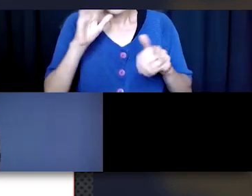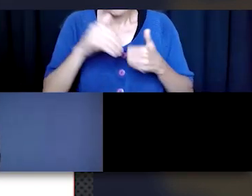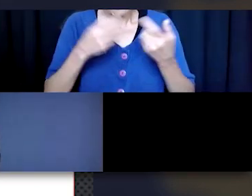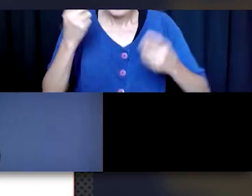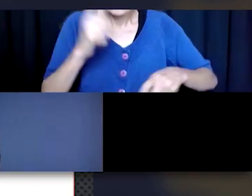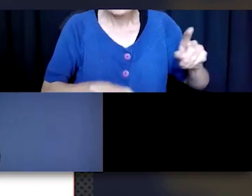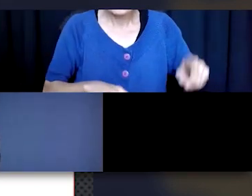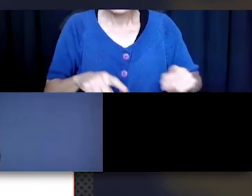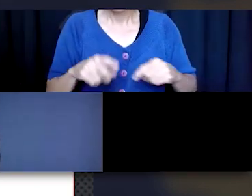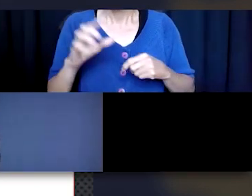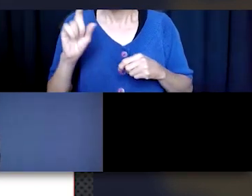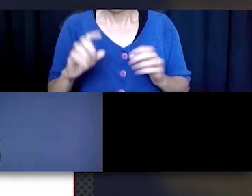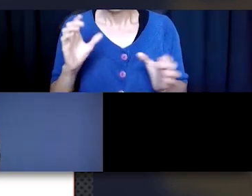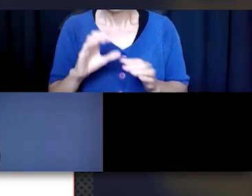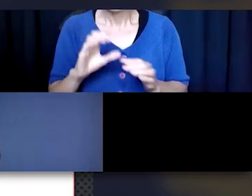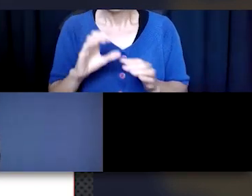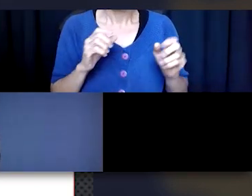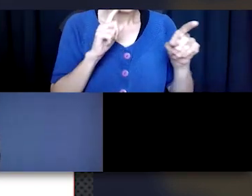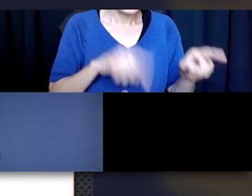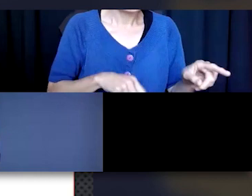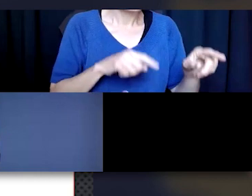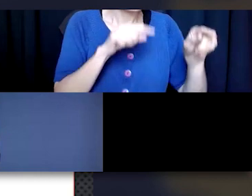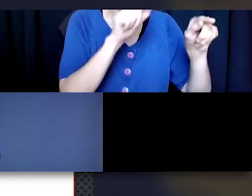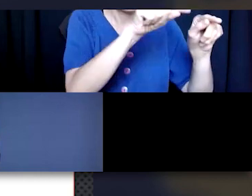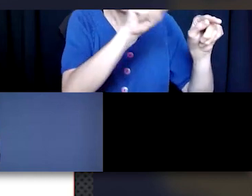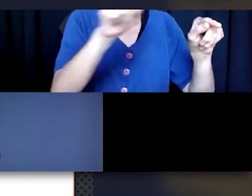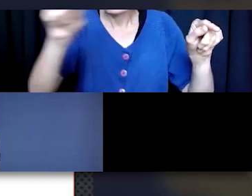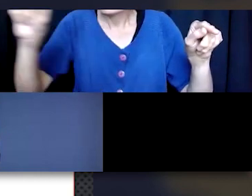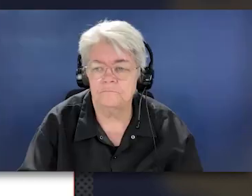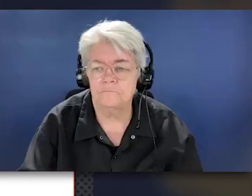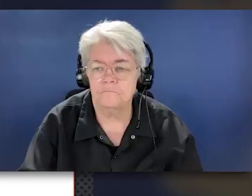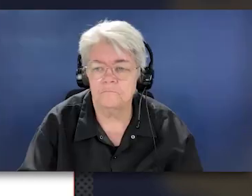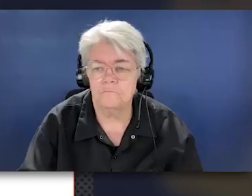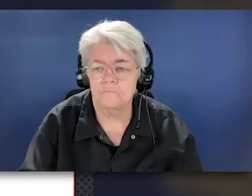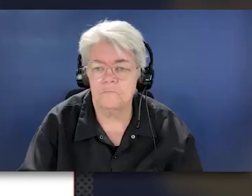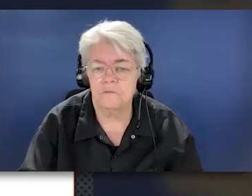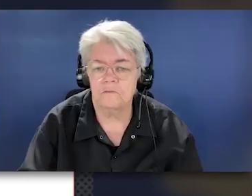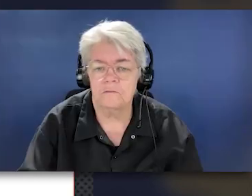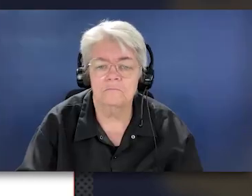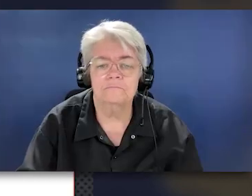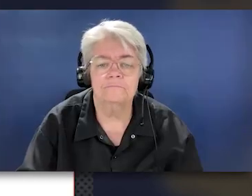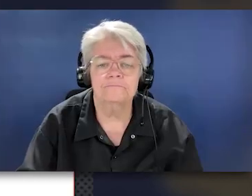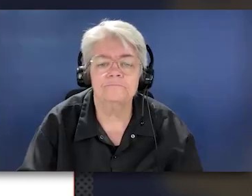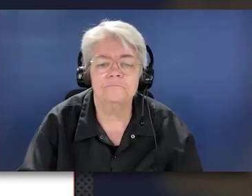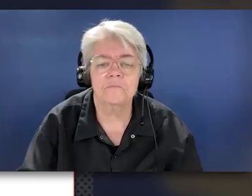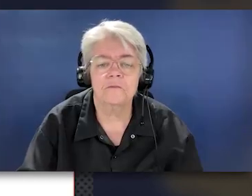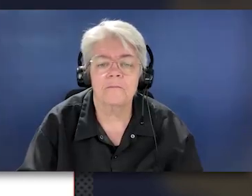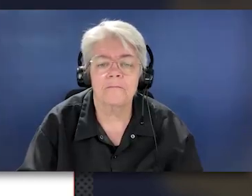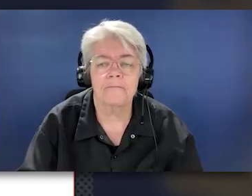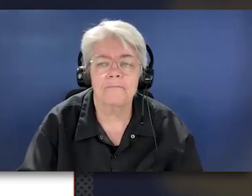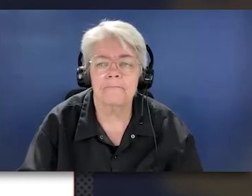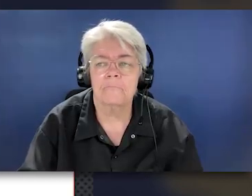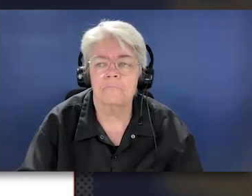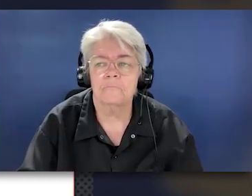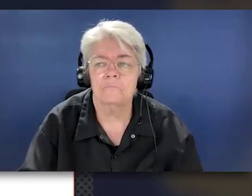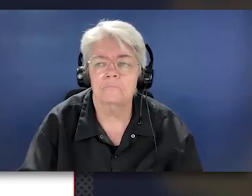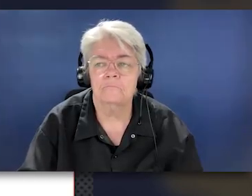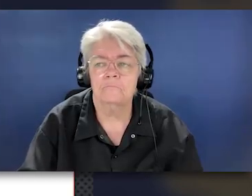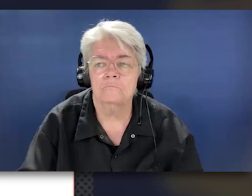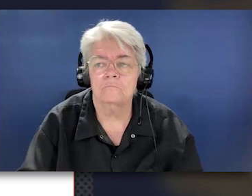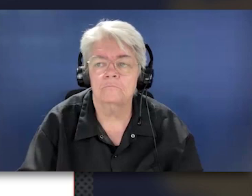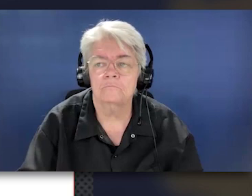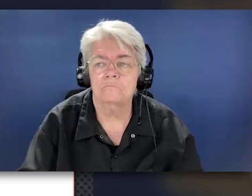and multiple sources. And all of this has always been true, but with AI it is significantly more